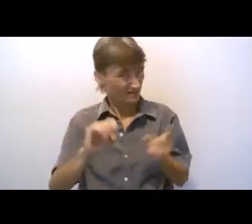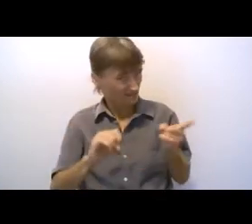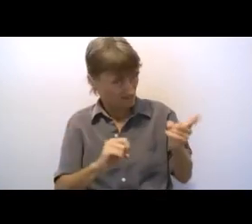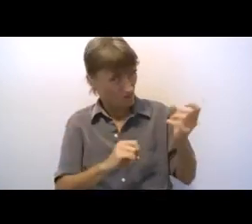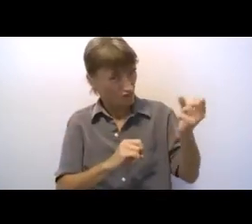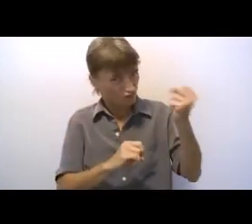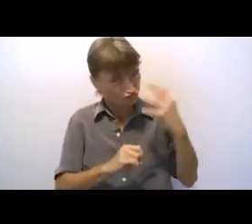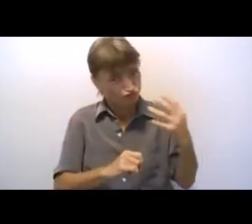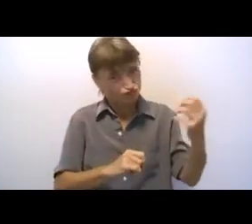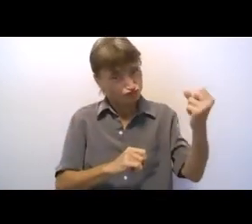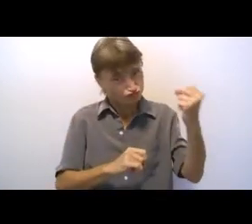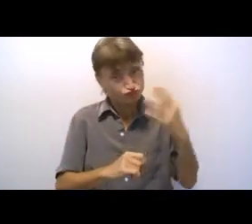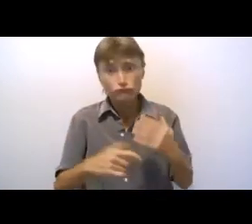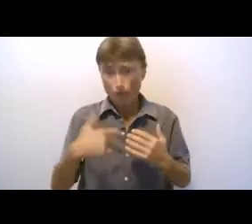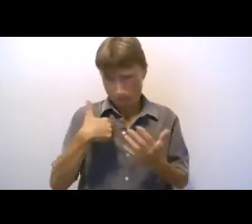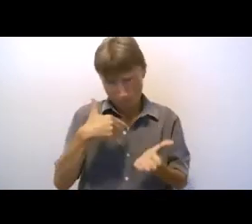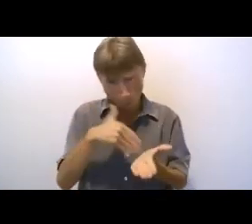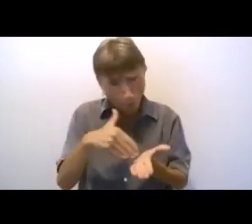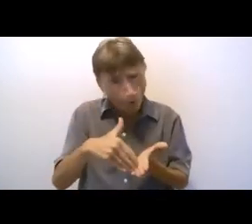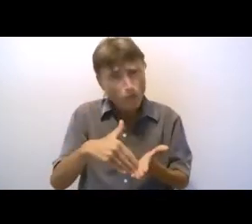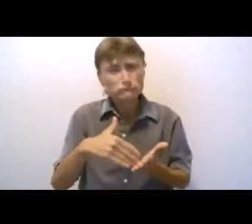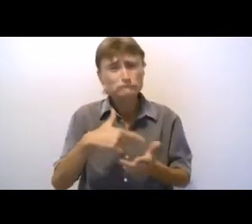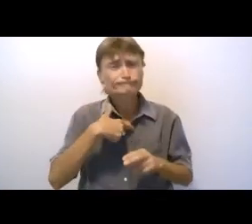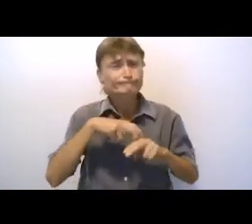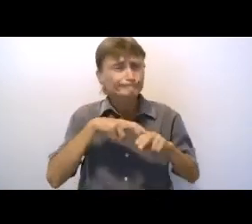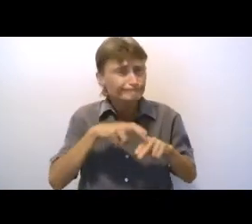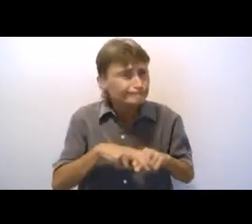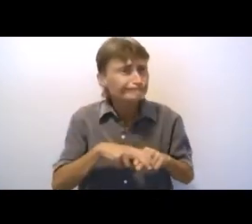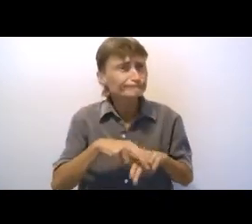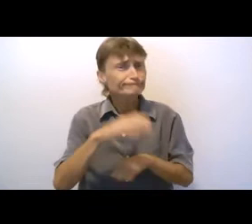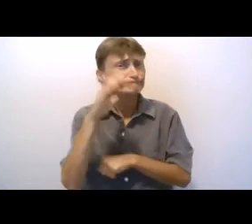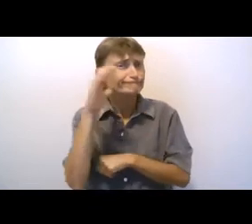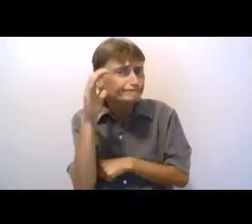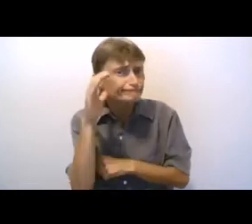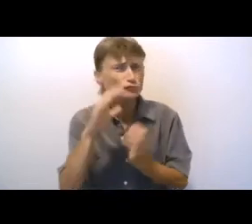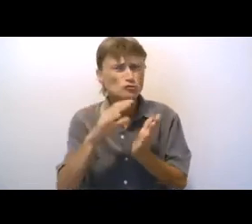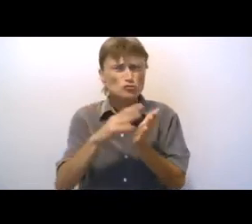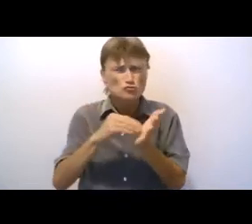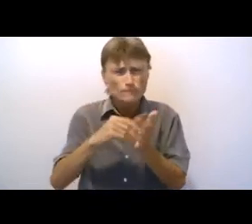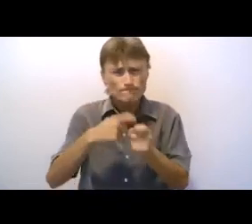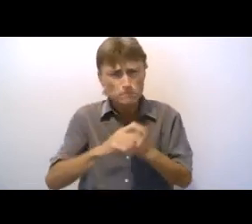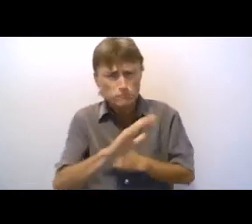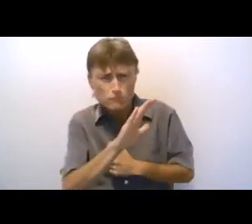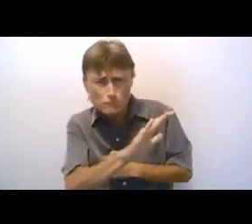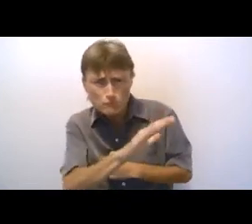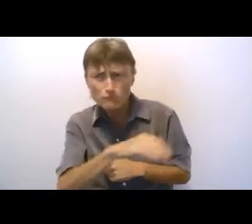I've had a chance to hear from her and listen and learn from her about the relationship